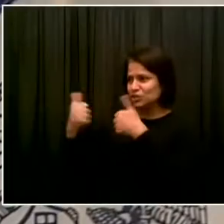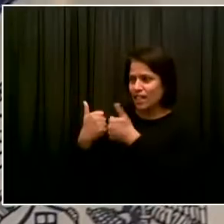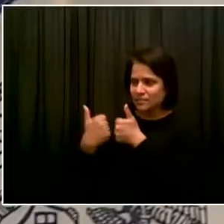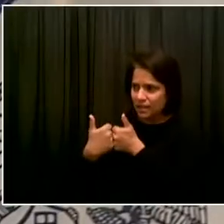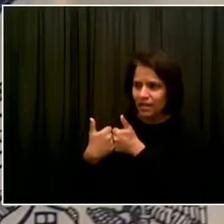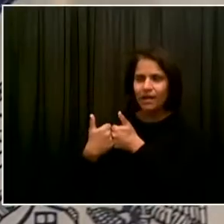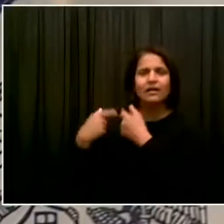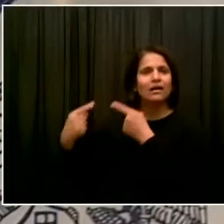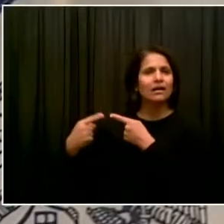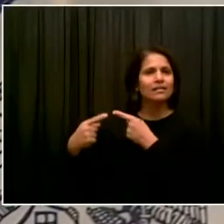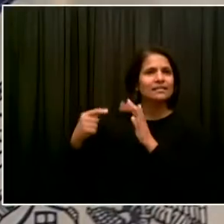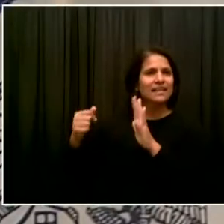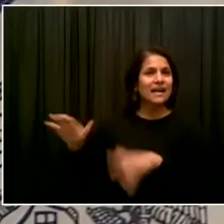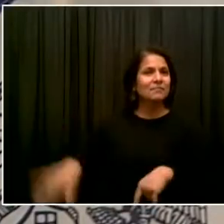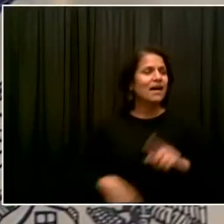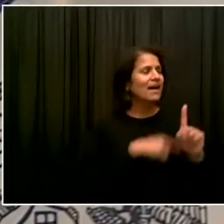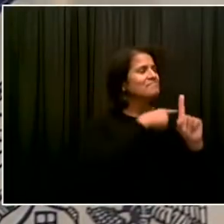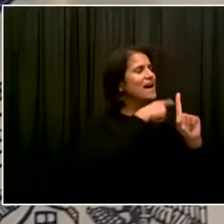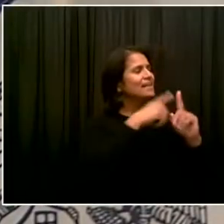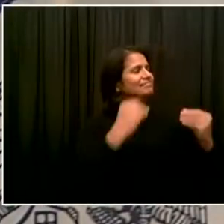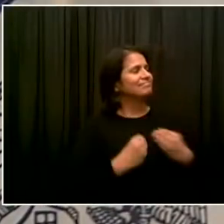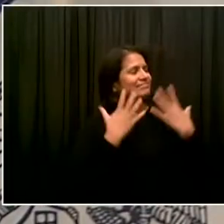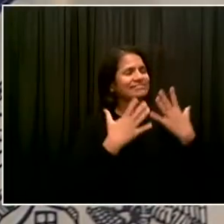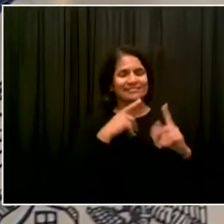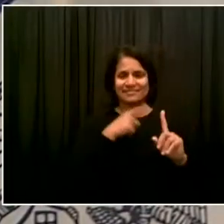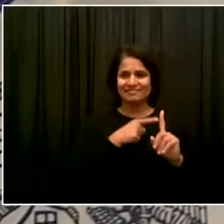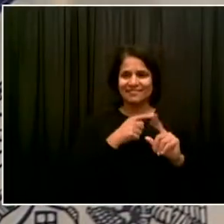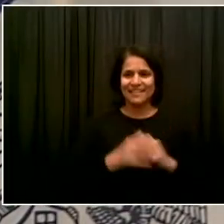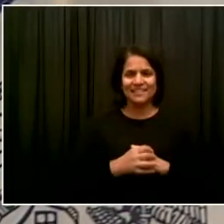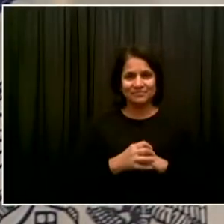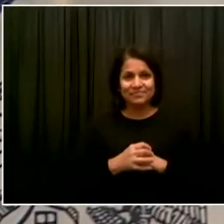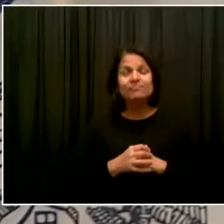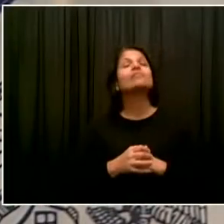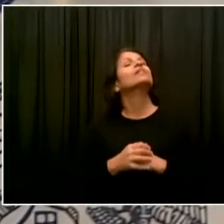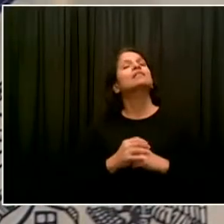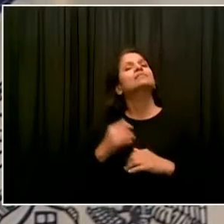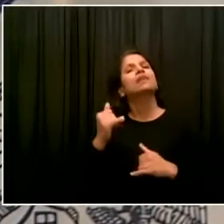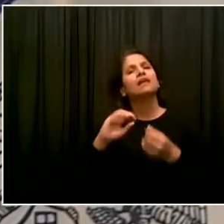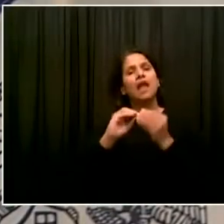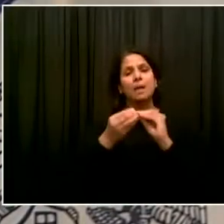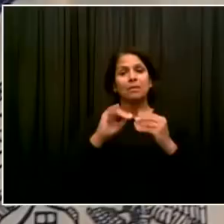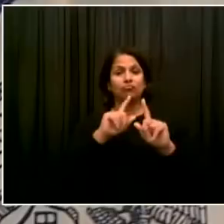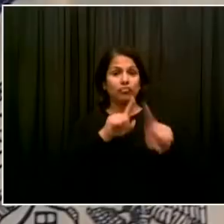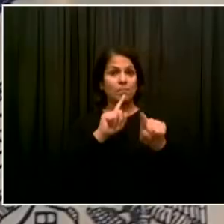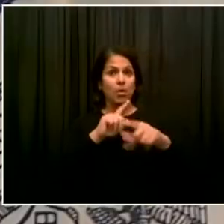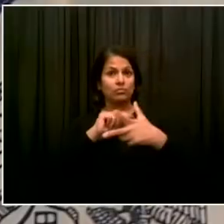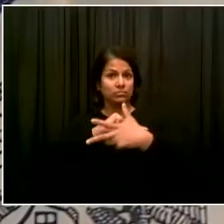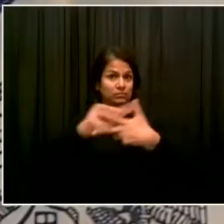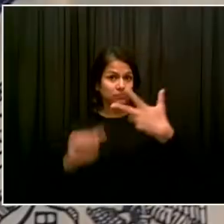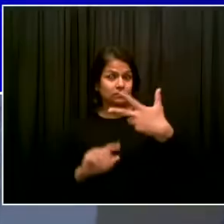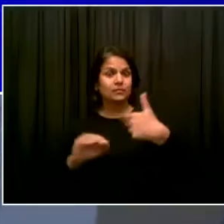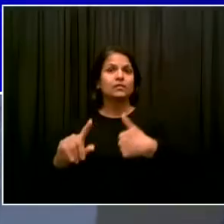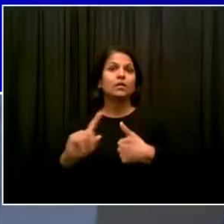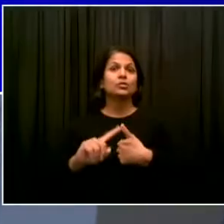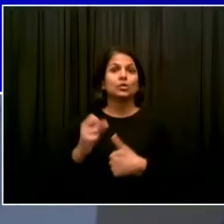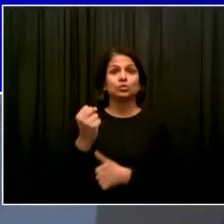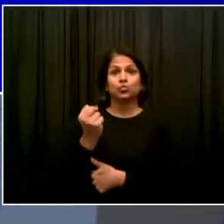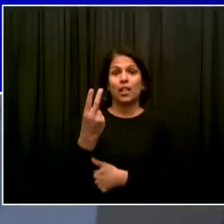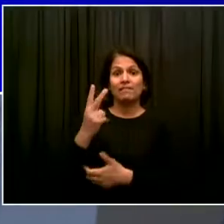ALL RIGHT. GOOD NEWS IN THE WORLD EVEN AS WE DEAL WITH THEIR CHALLENGES. LET'S TALK ABOUT OUR INDICATORS. THE FIRST ONE